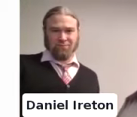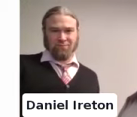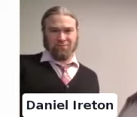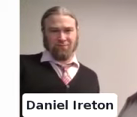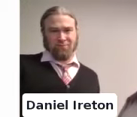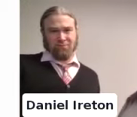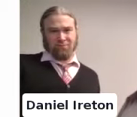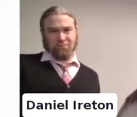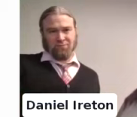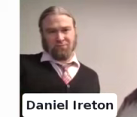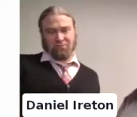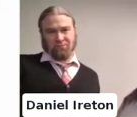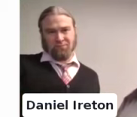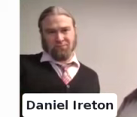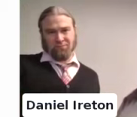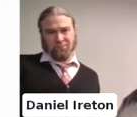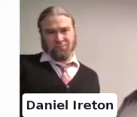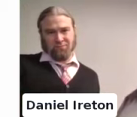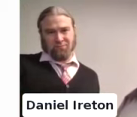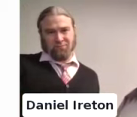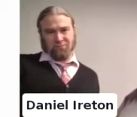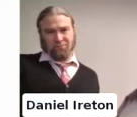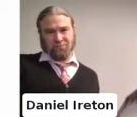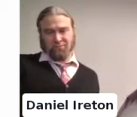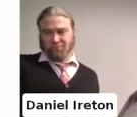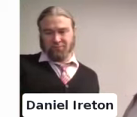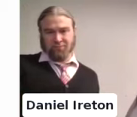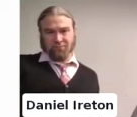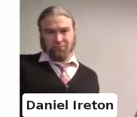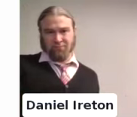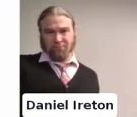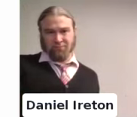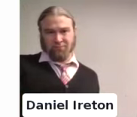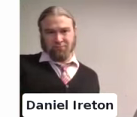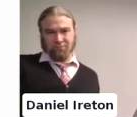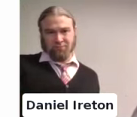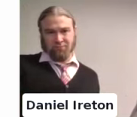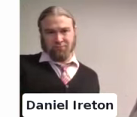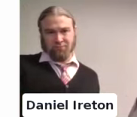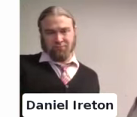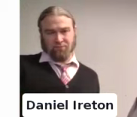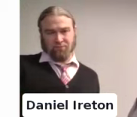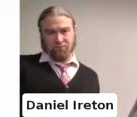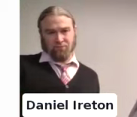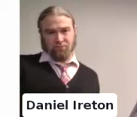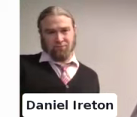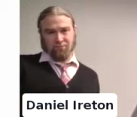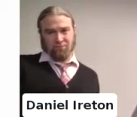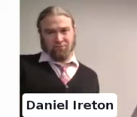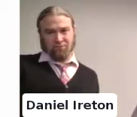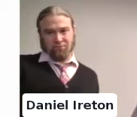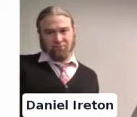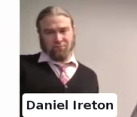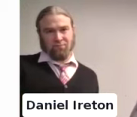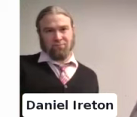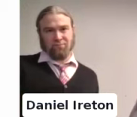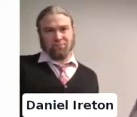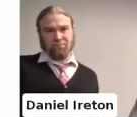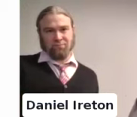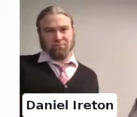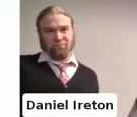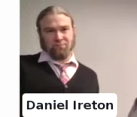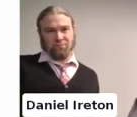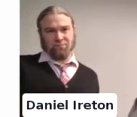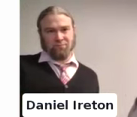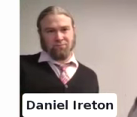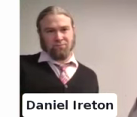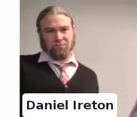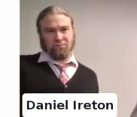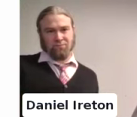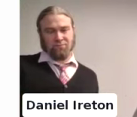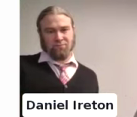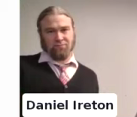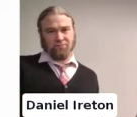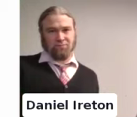A lot of times if you start talking about accessibility, people either get scared or their eyes glaze over or both.